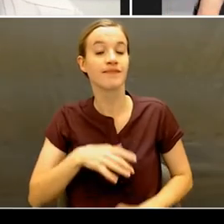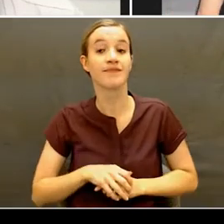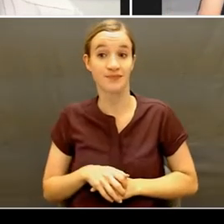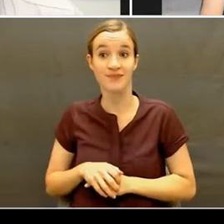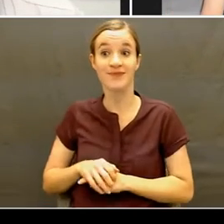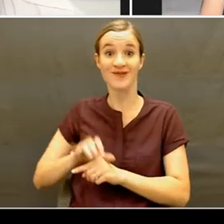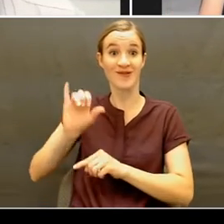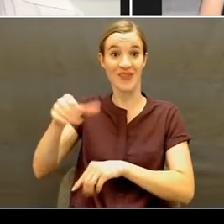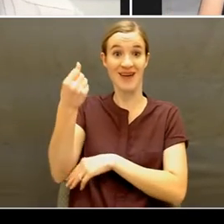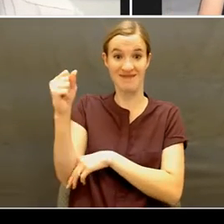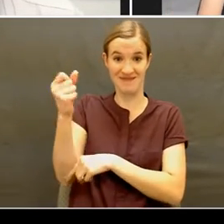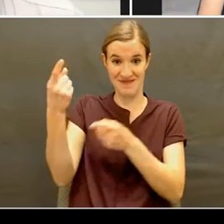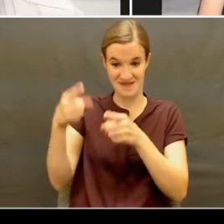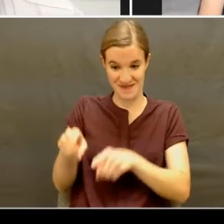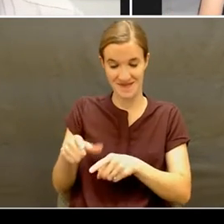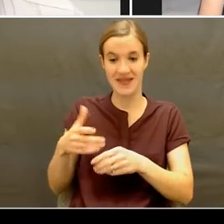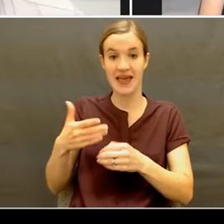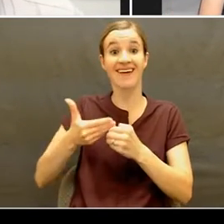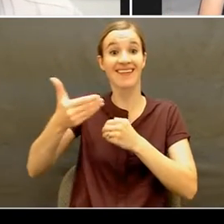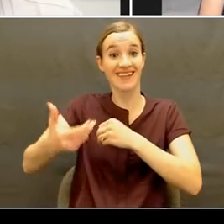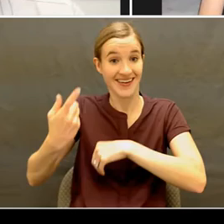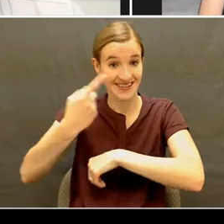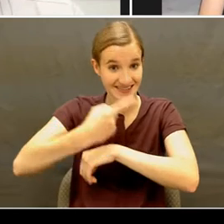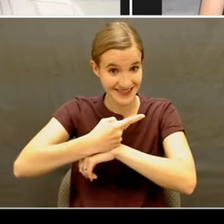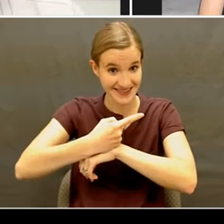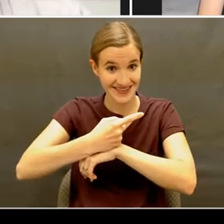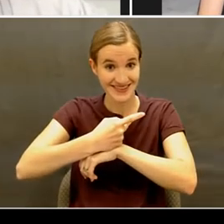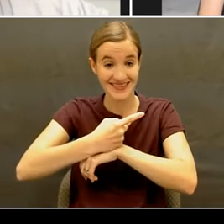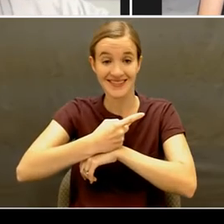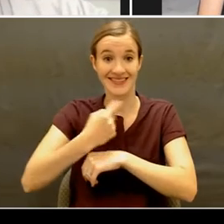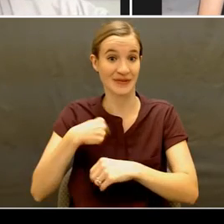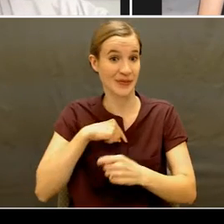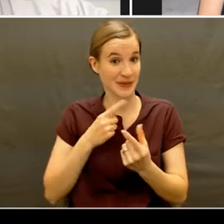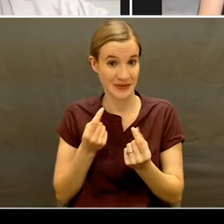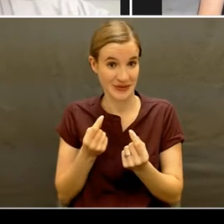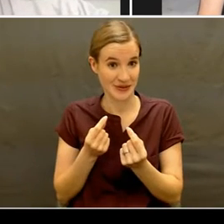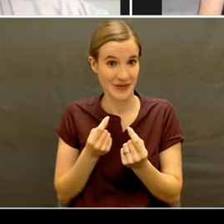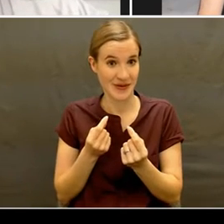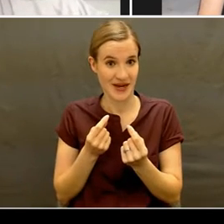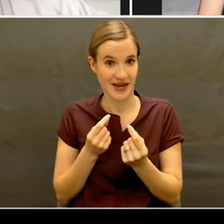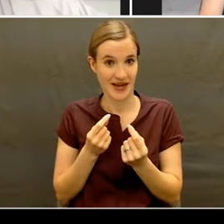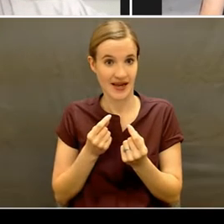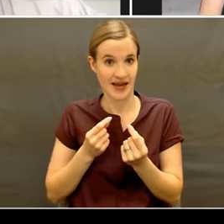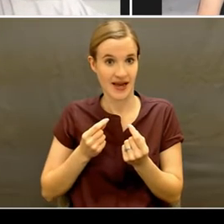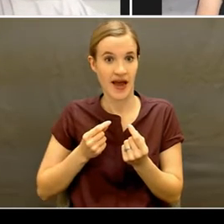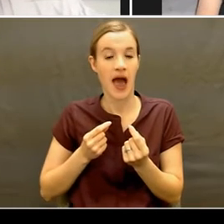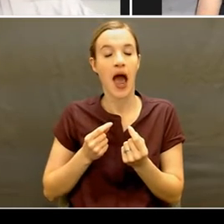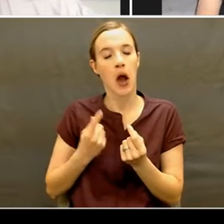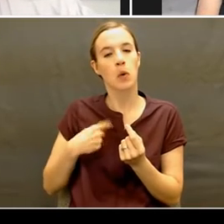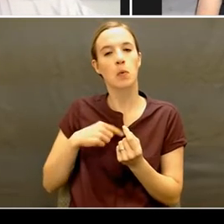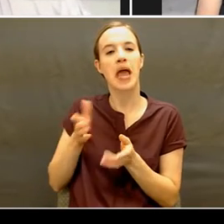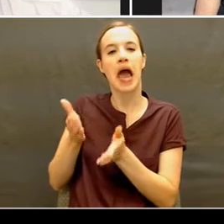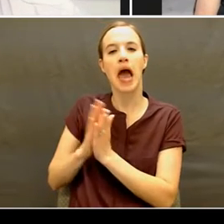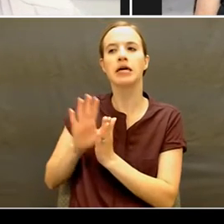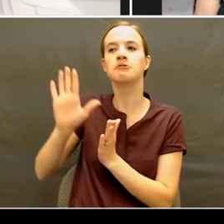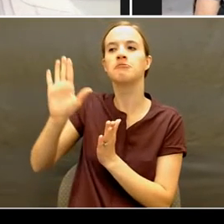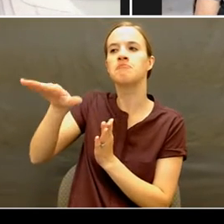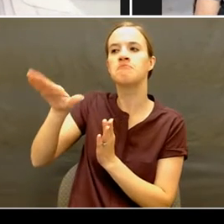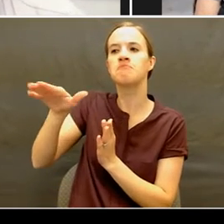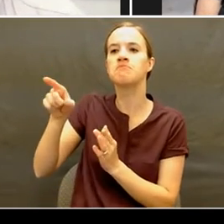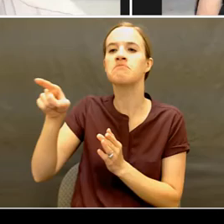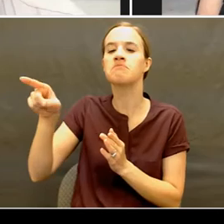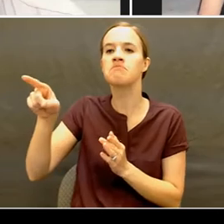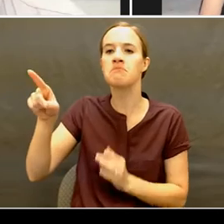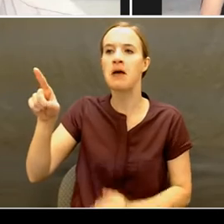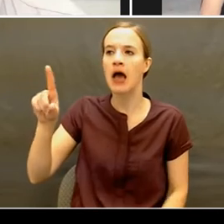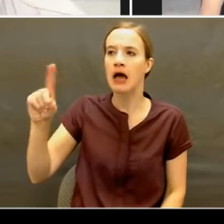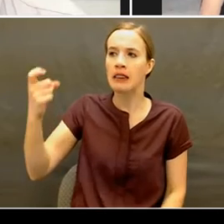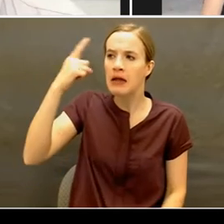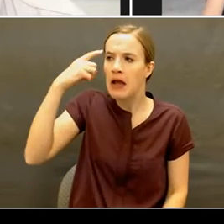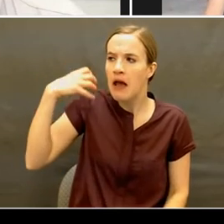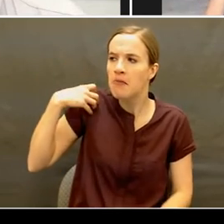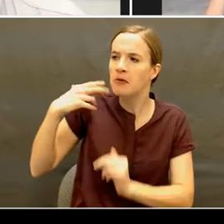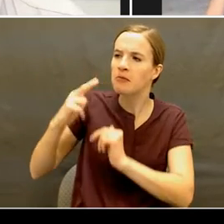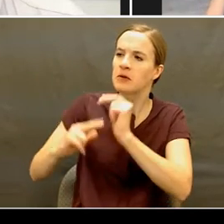day, the next day, we, people thought we were going to be taking a tour in the Capitol. And so